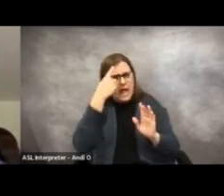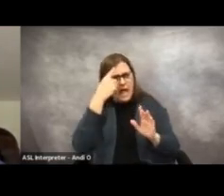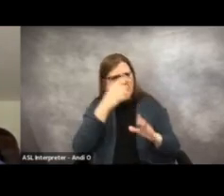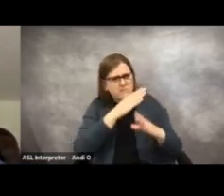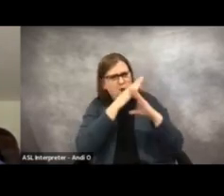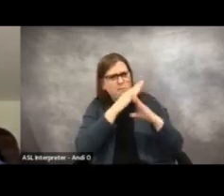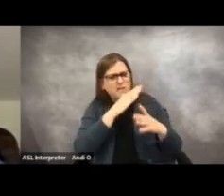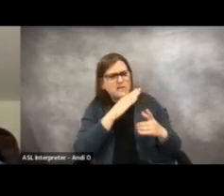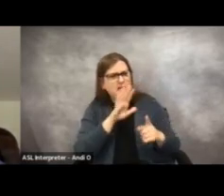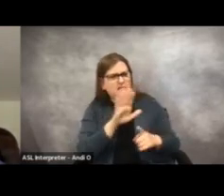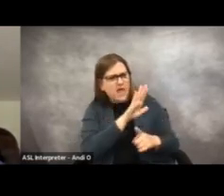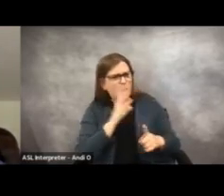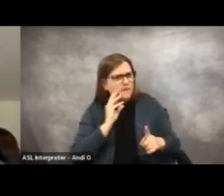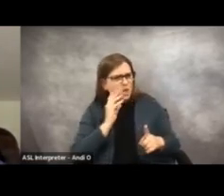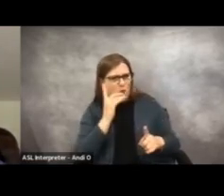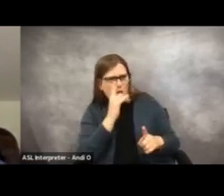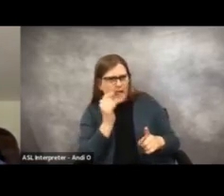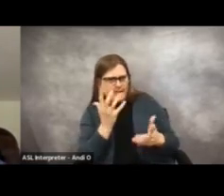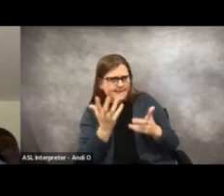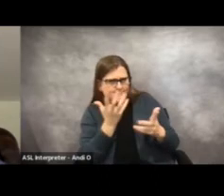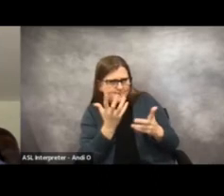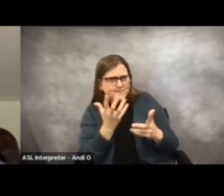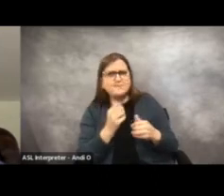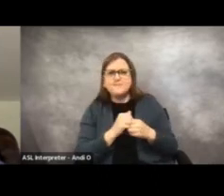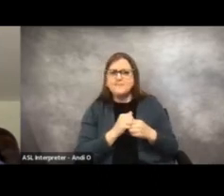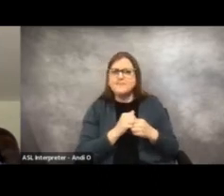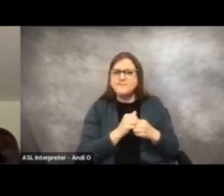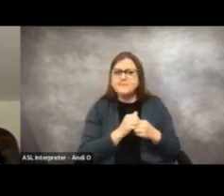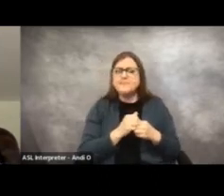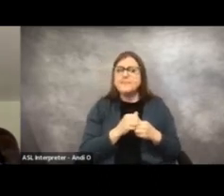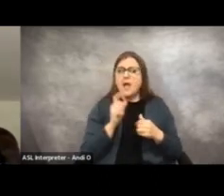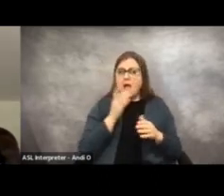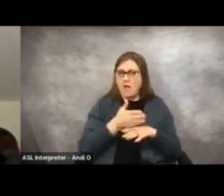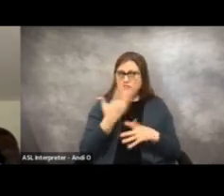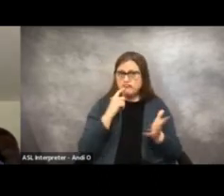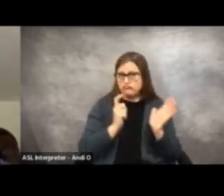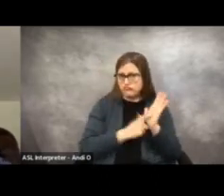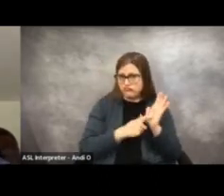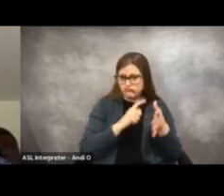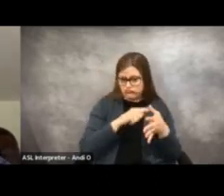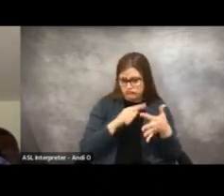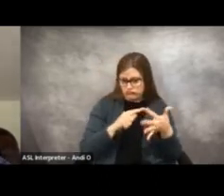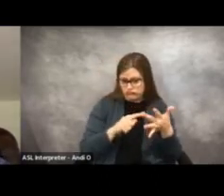person may be experiencing. And once these are identified, then you can target specific